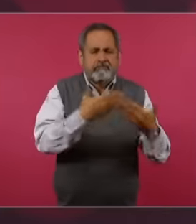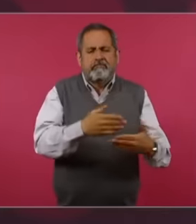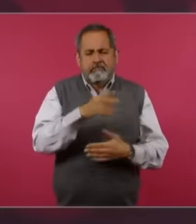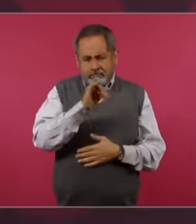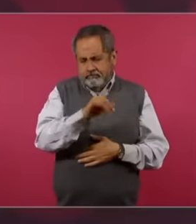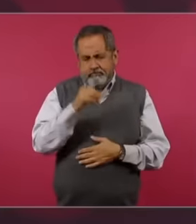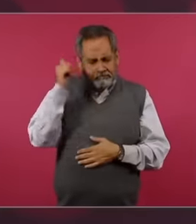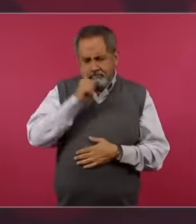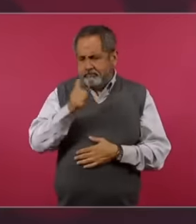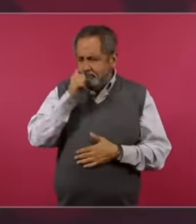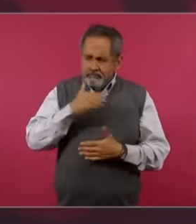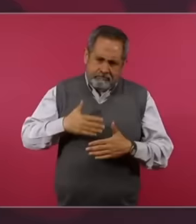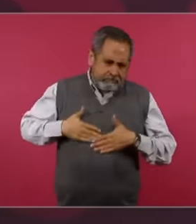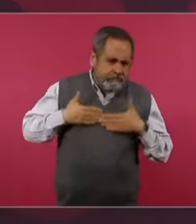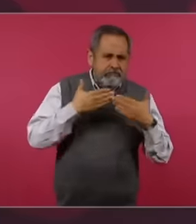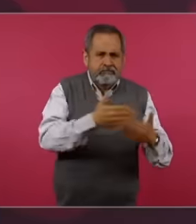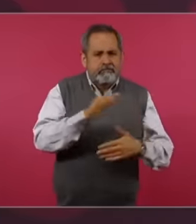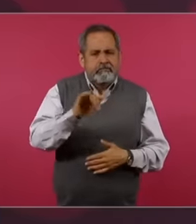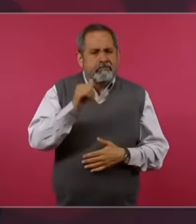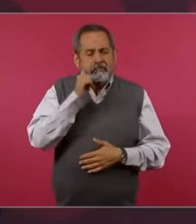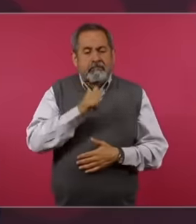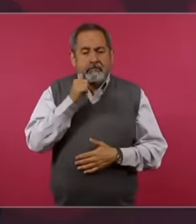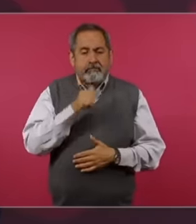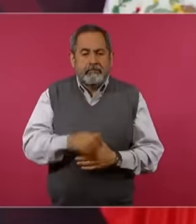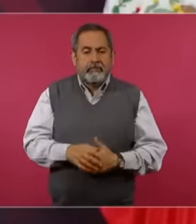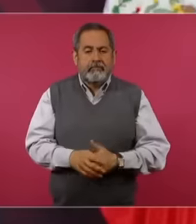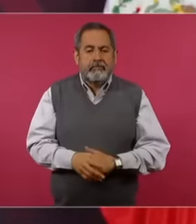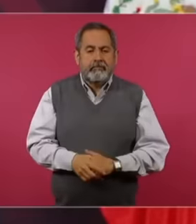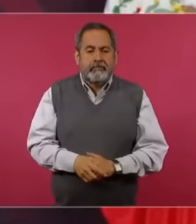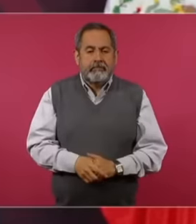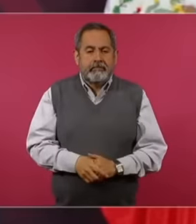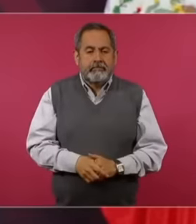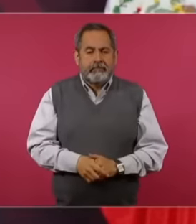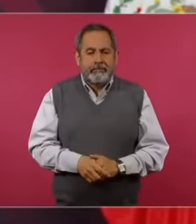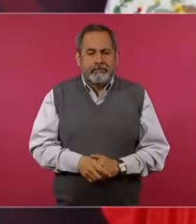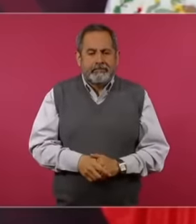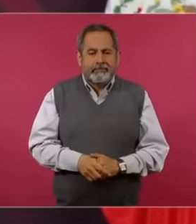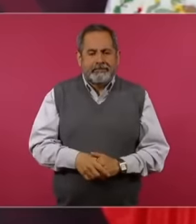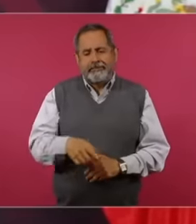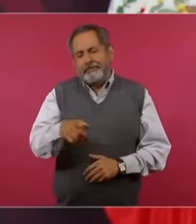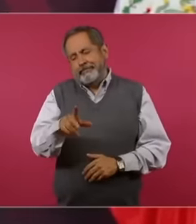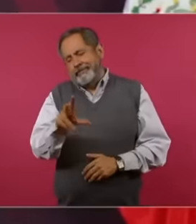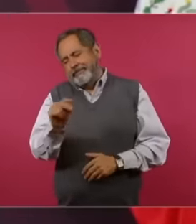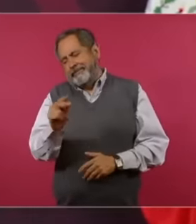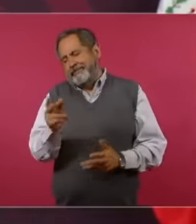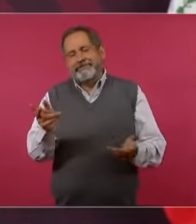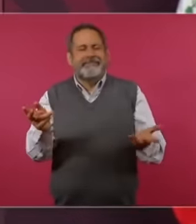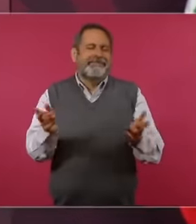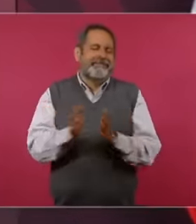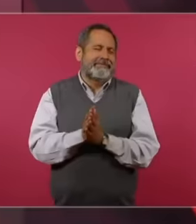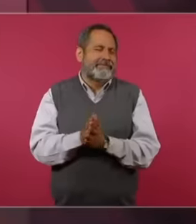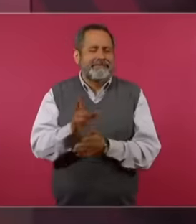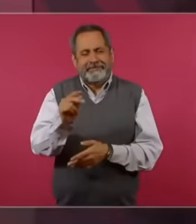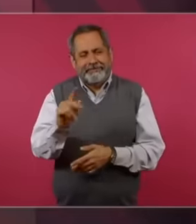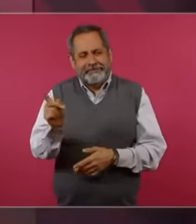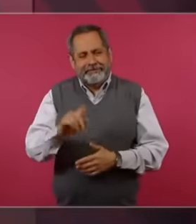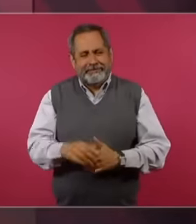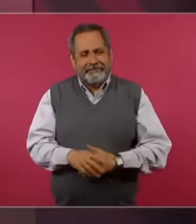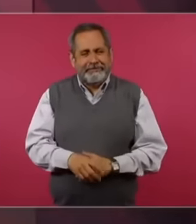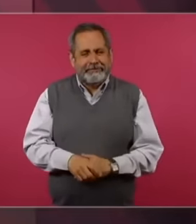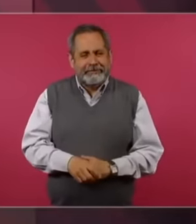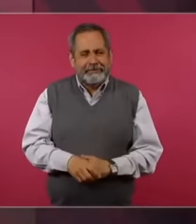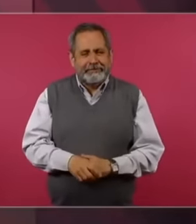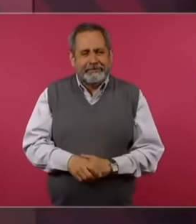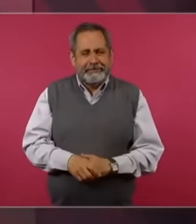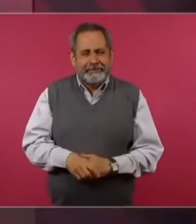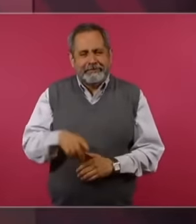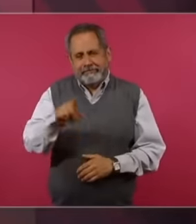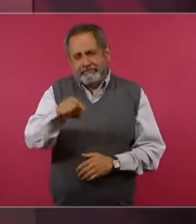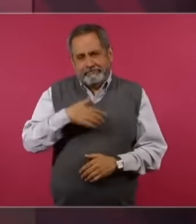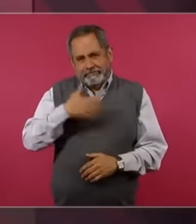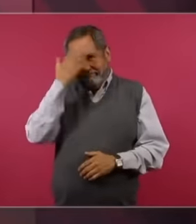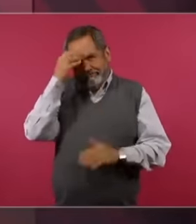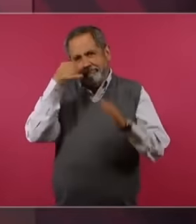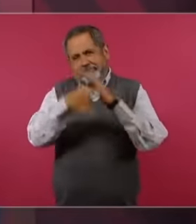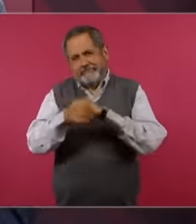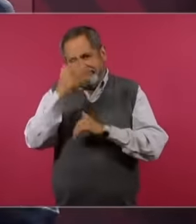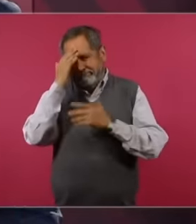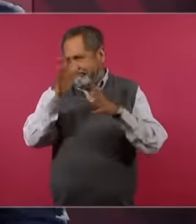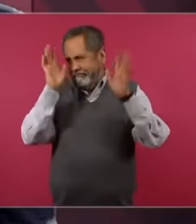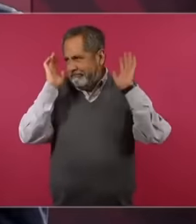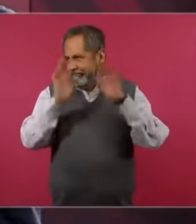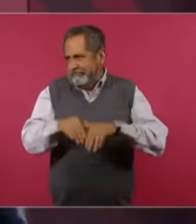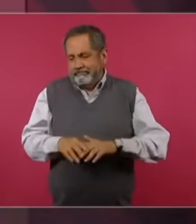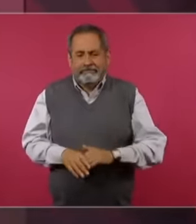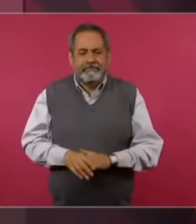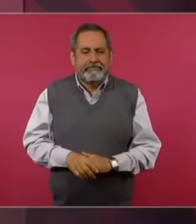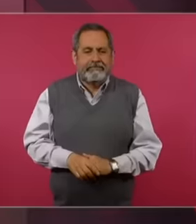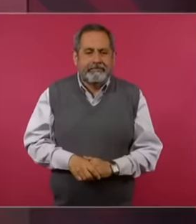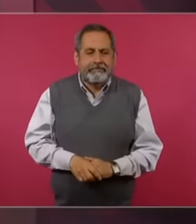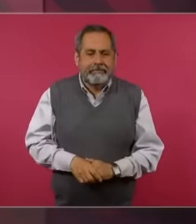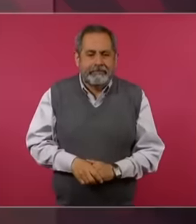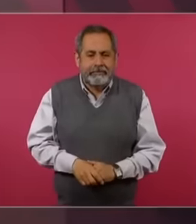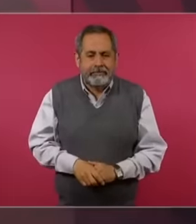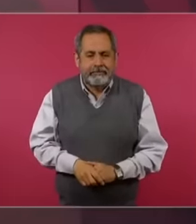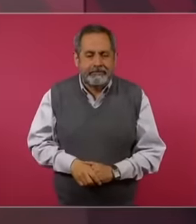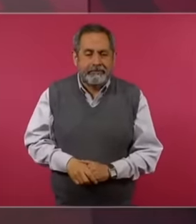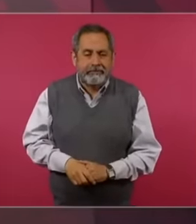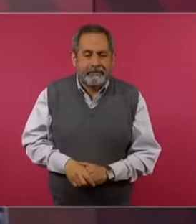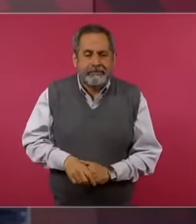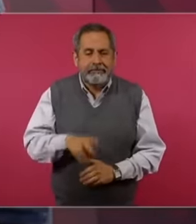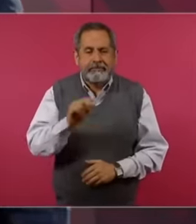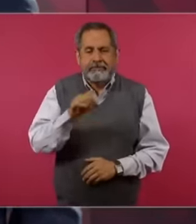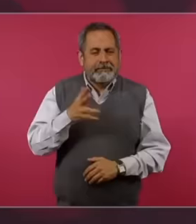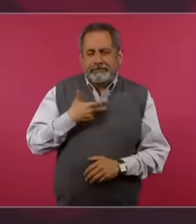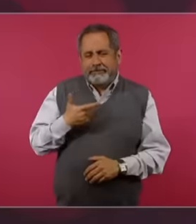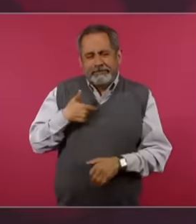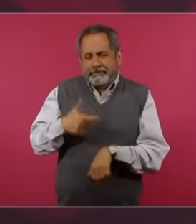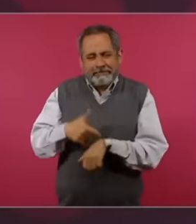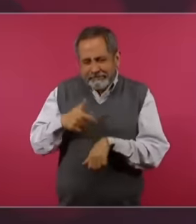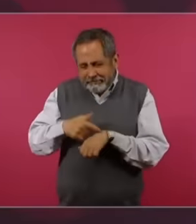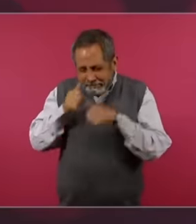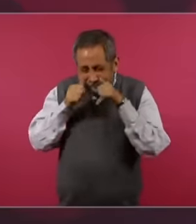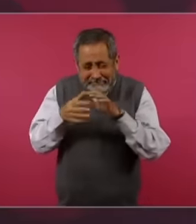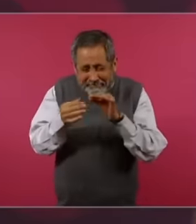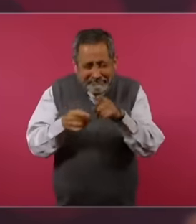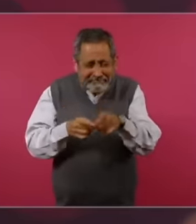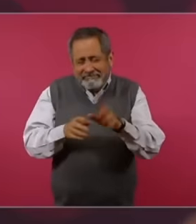always, no mom, I won't get there until I mean, besides, I don't have time for that. Thank you,